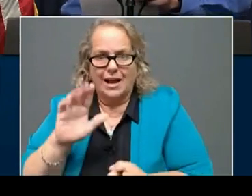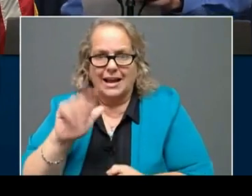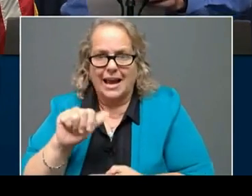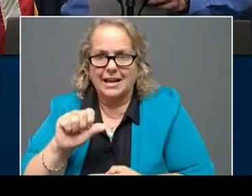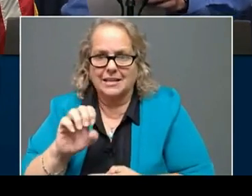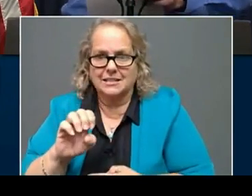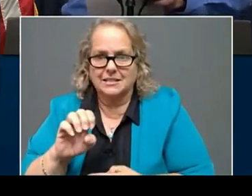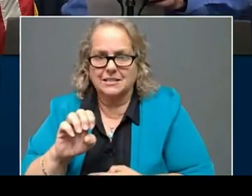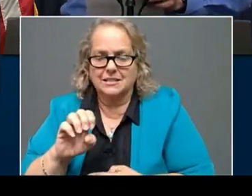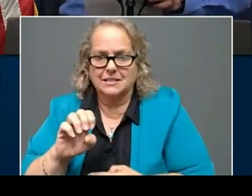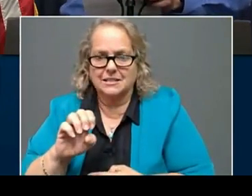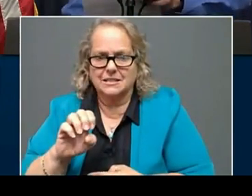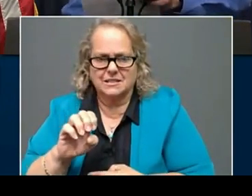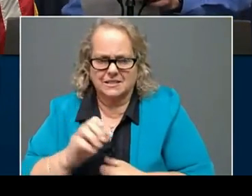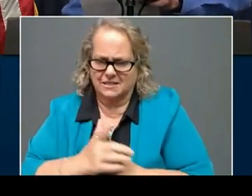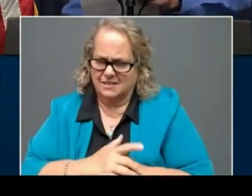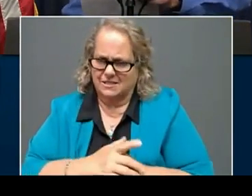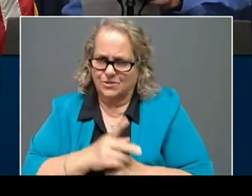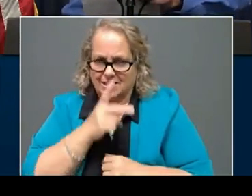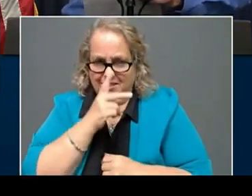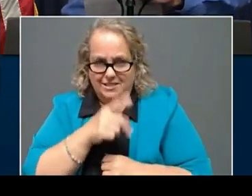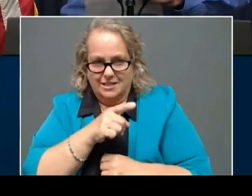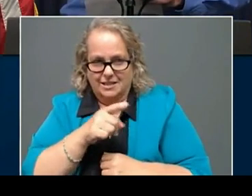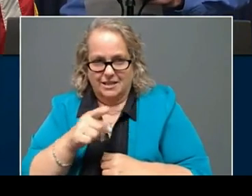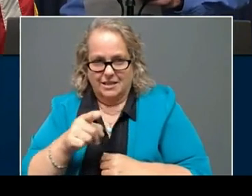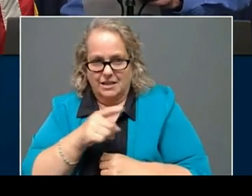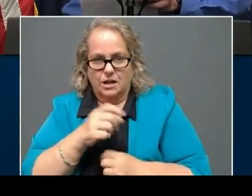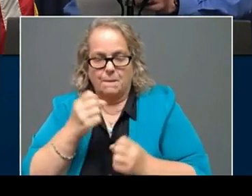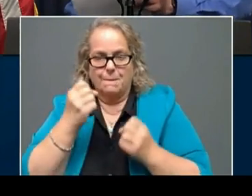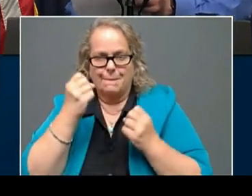coincidence. So many people are vaccinated new England that it's